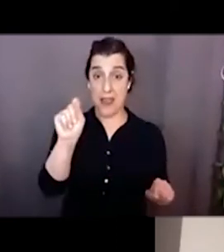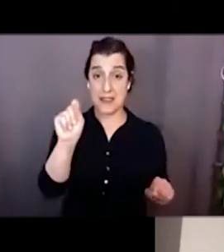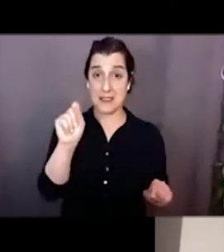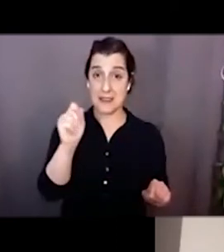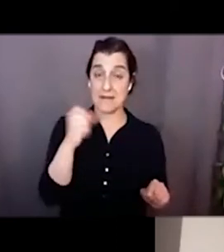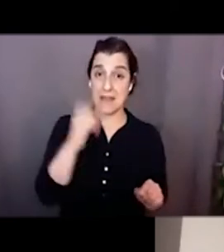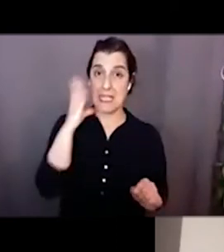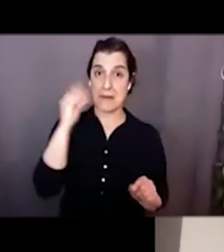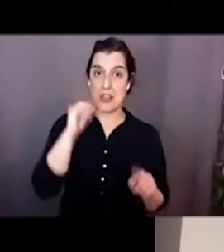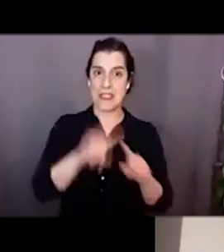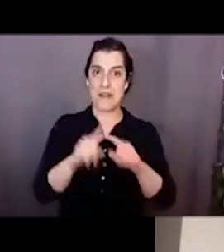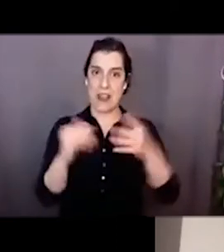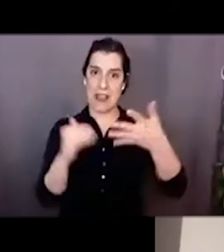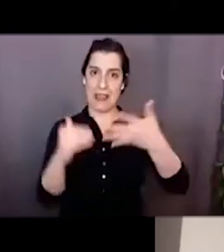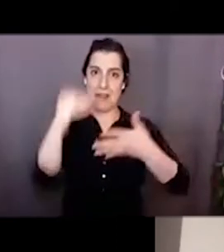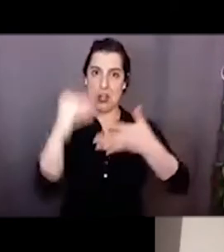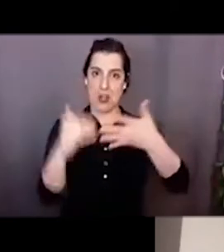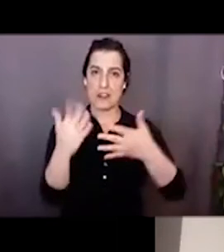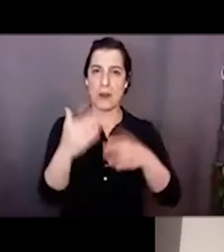And I want to share my, my side of the story. Uh,